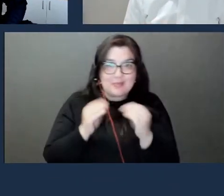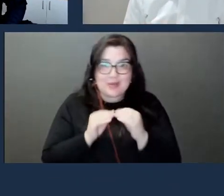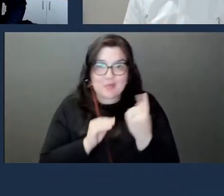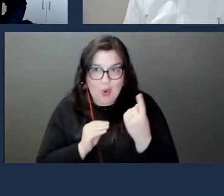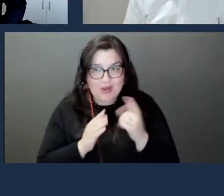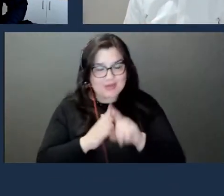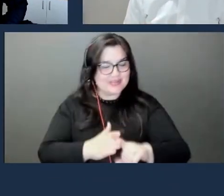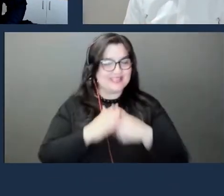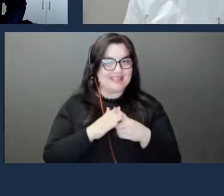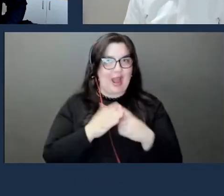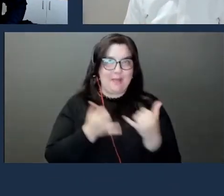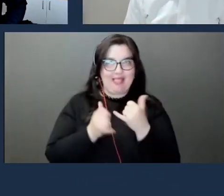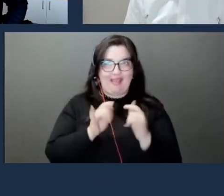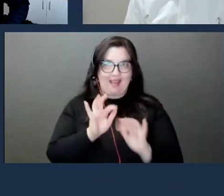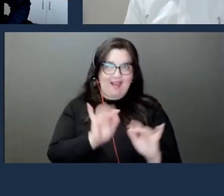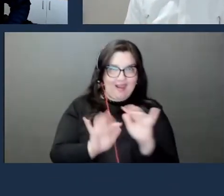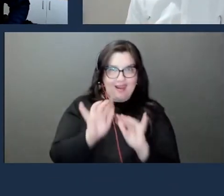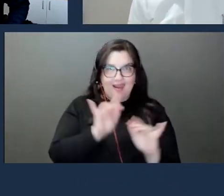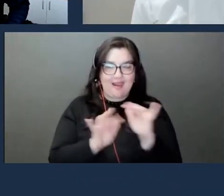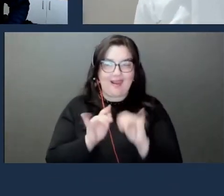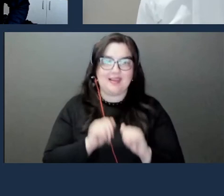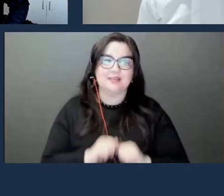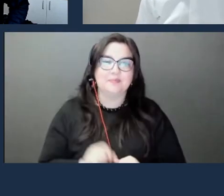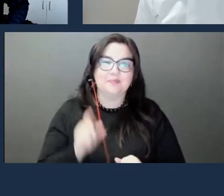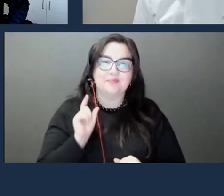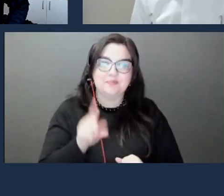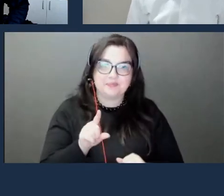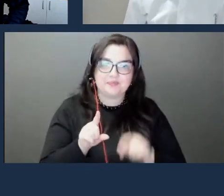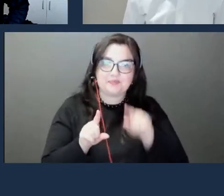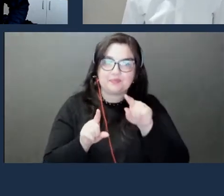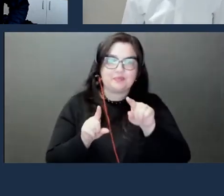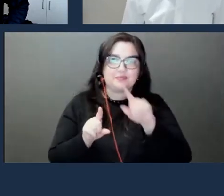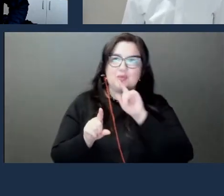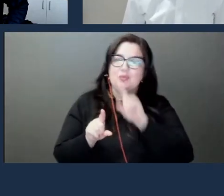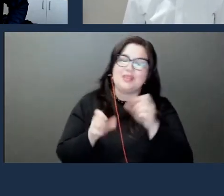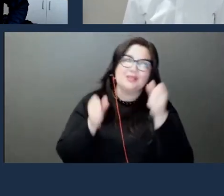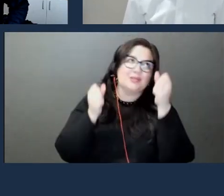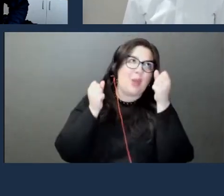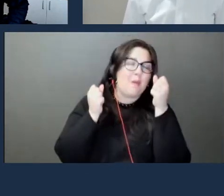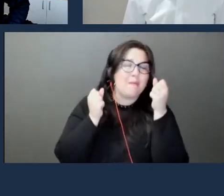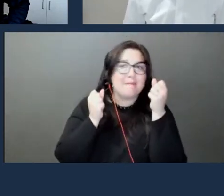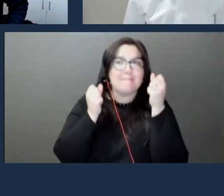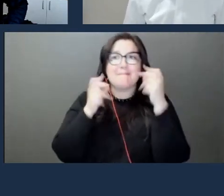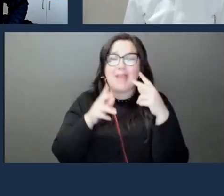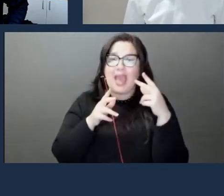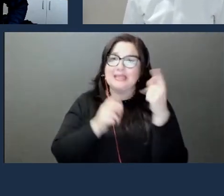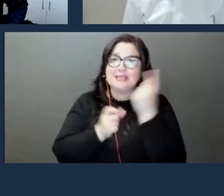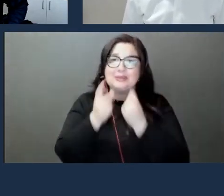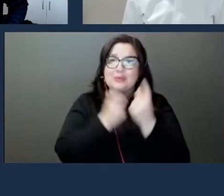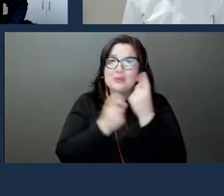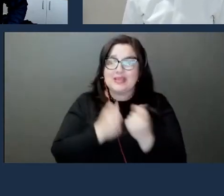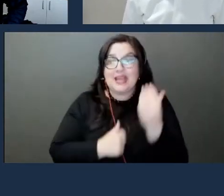(overlapping discussion) So there are still so many good questions in the chat. I know we can't get to everything.